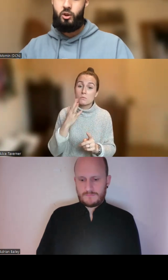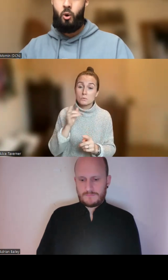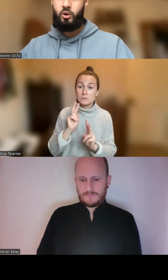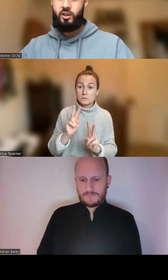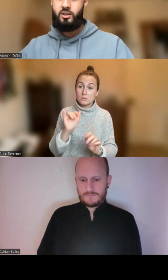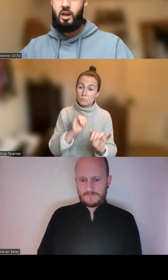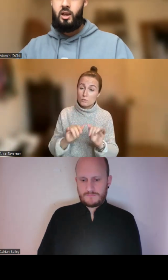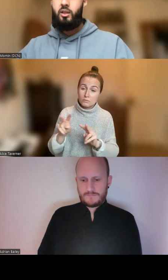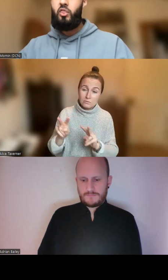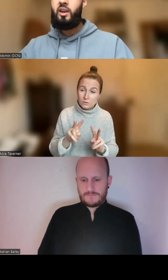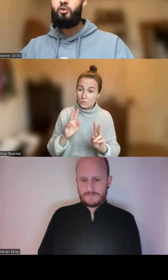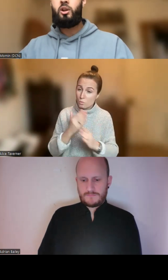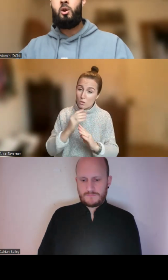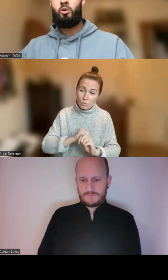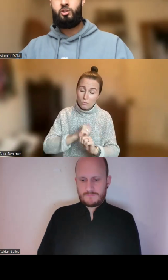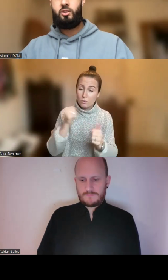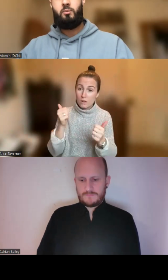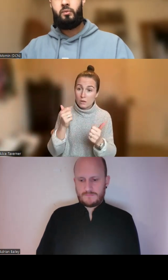with your audience, then you can launch them